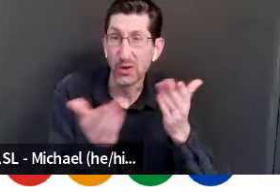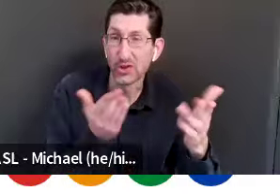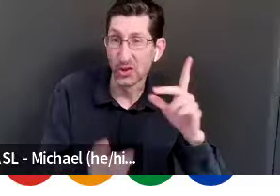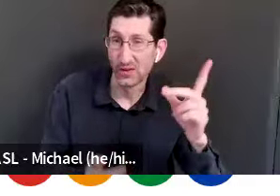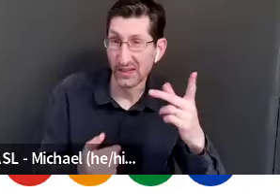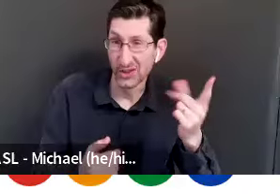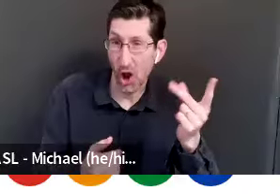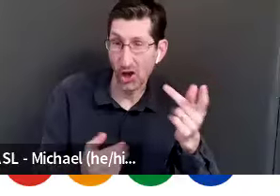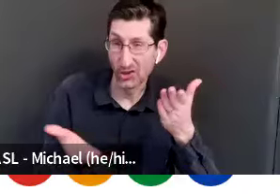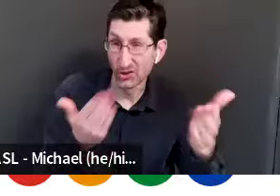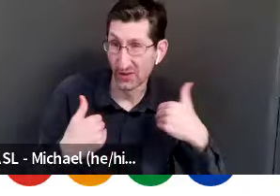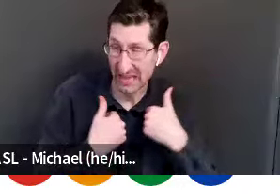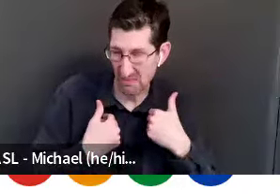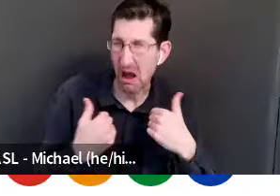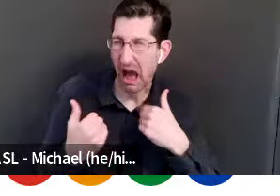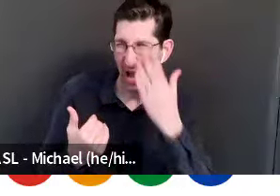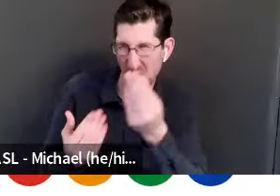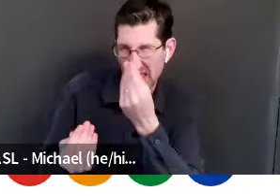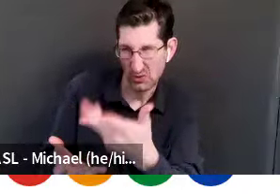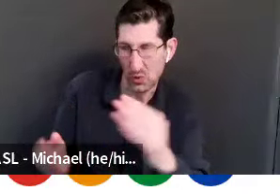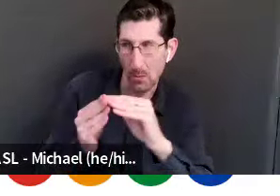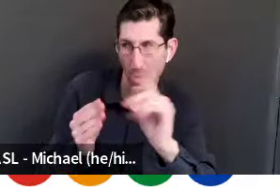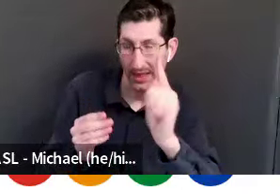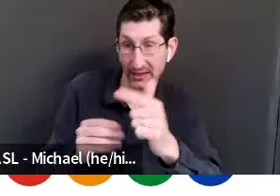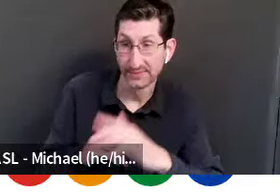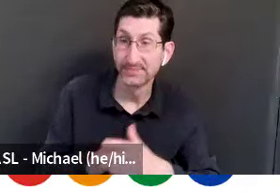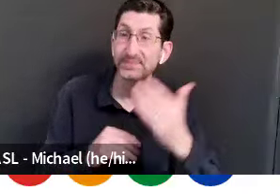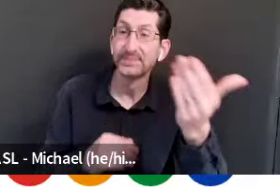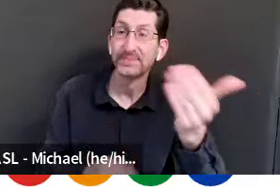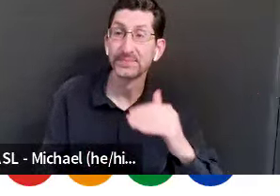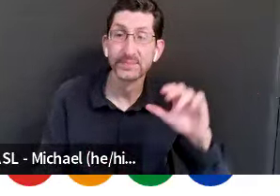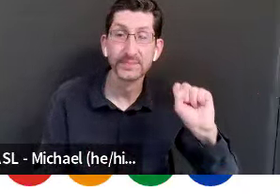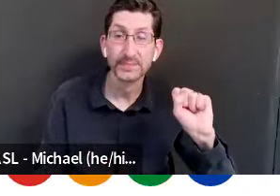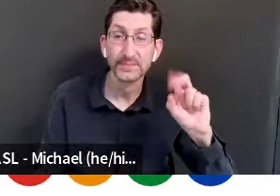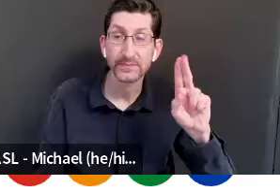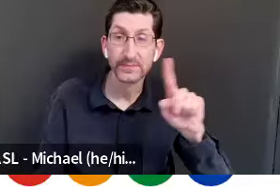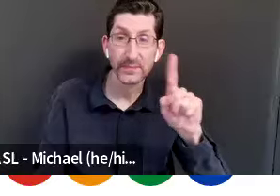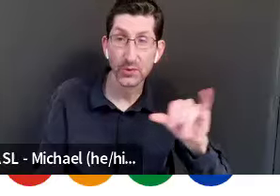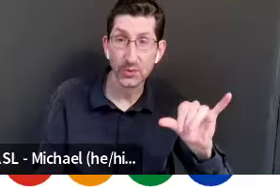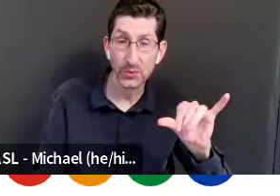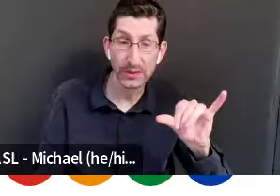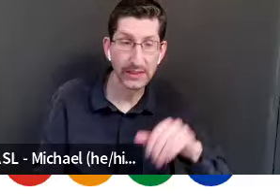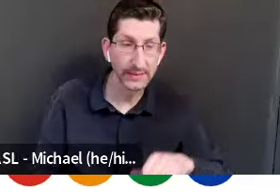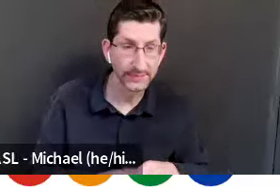REFUSALS AND LEGISLATION. I CAN KEEP YOU INFORMED ON THAT. FANTASTIC. APPRECIATE IT. NO PROBLEM.